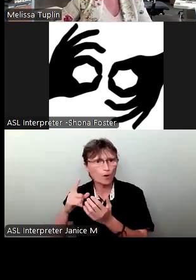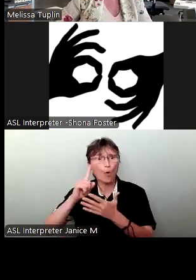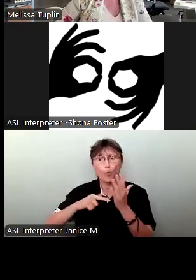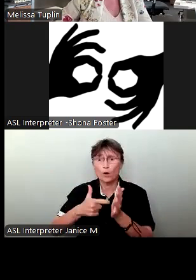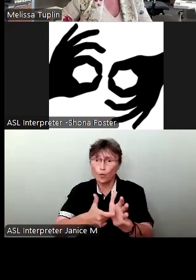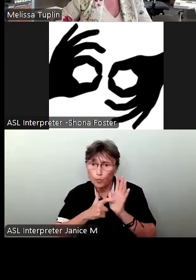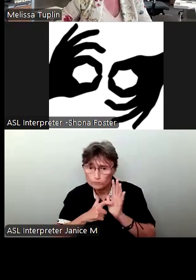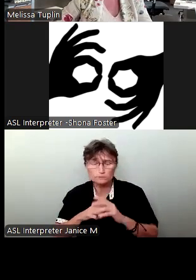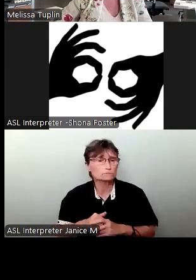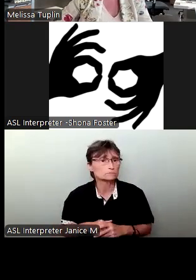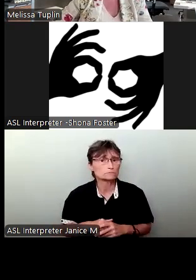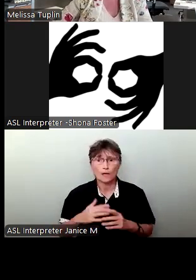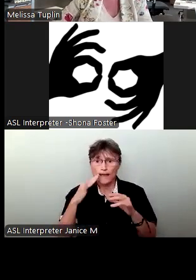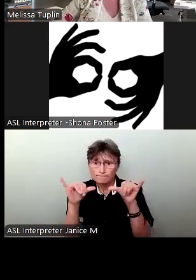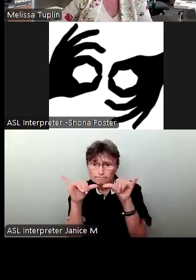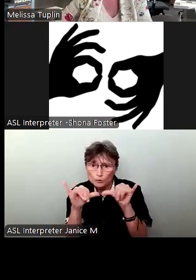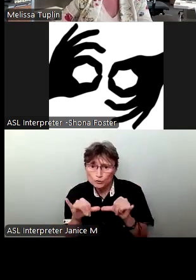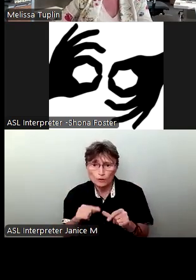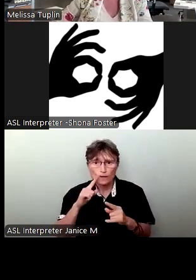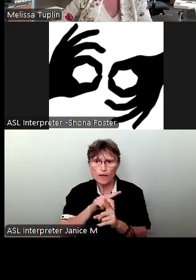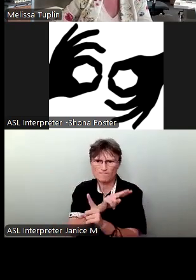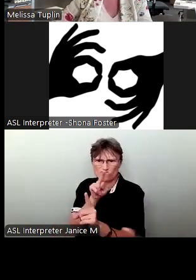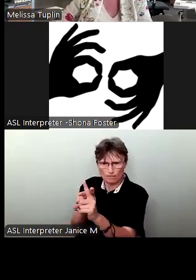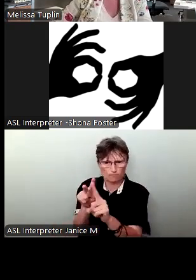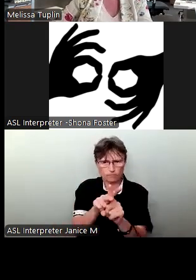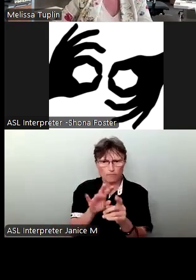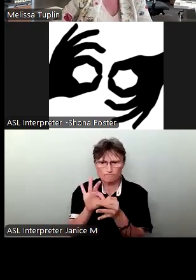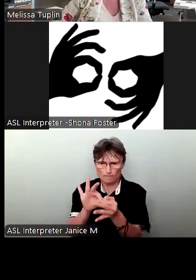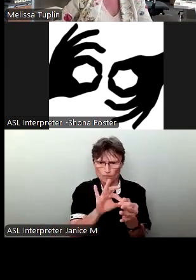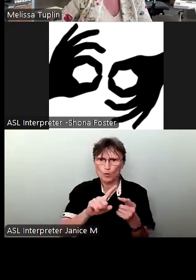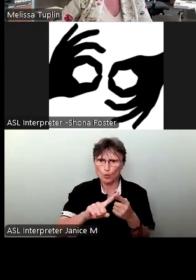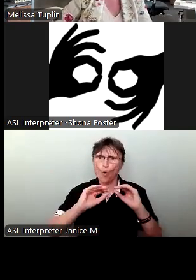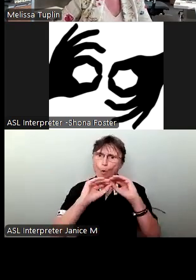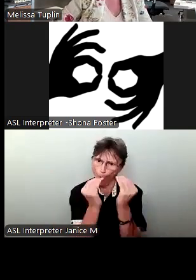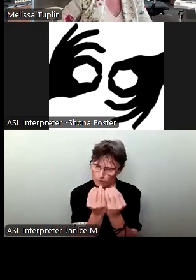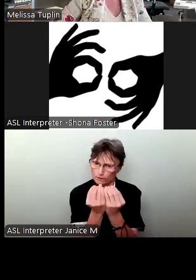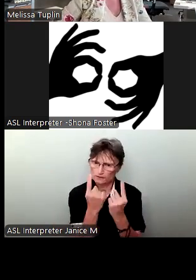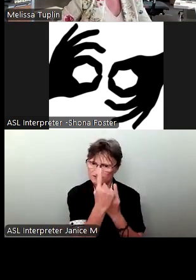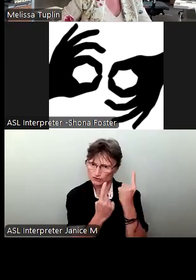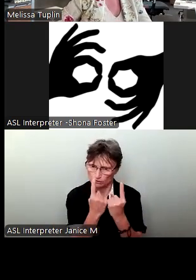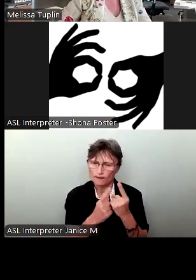relevant and appropriate to organizations’ contexts, and create more capacity for our